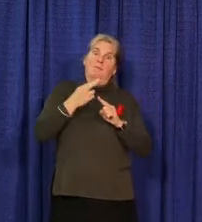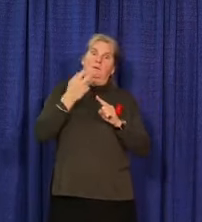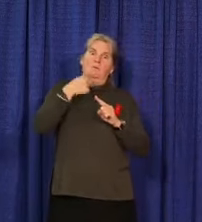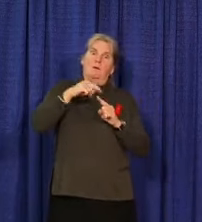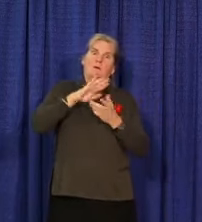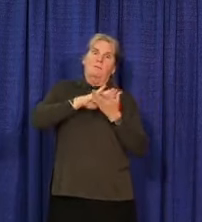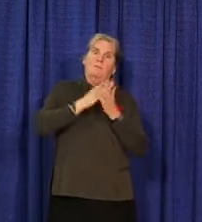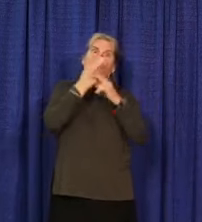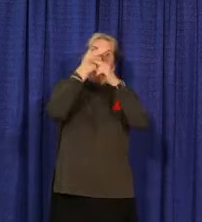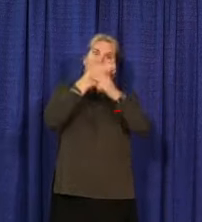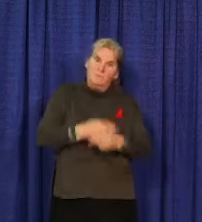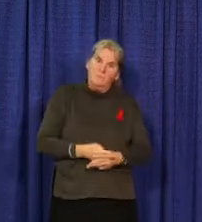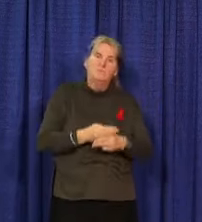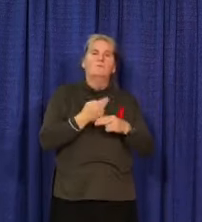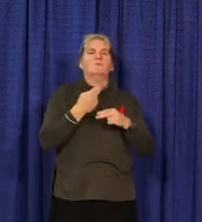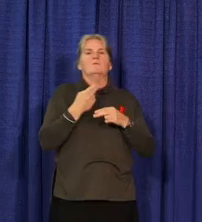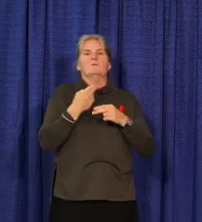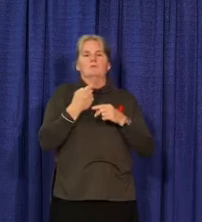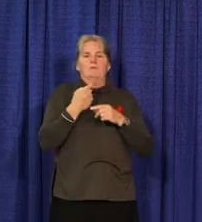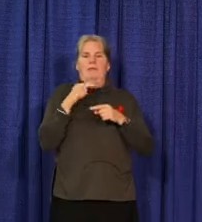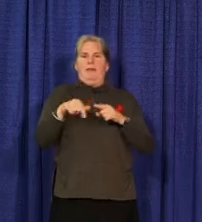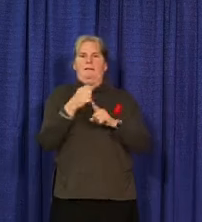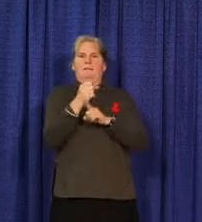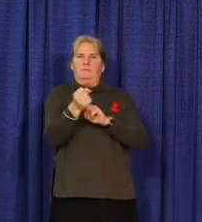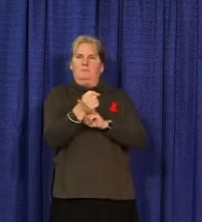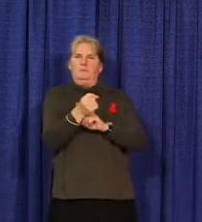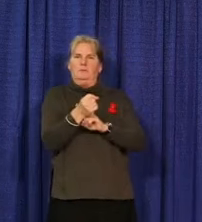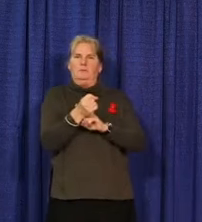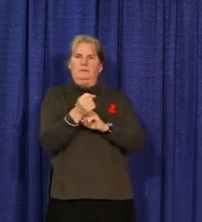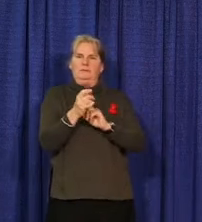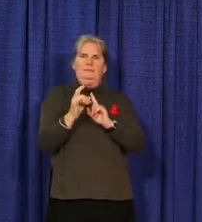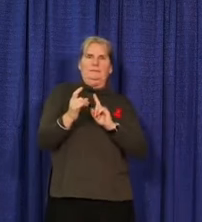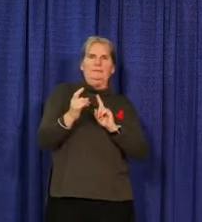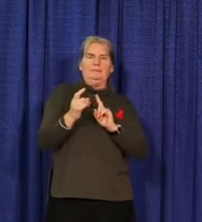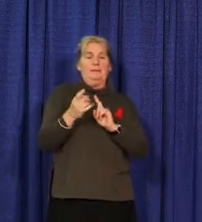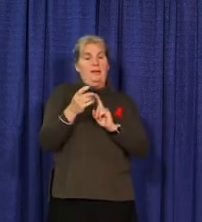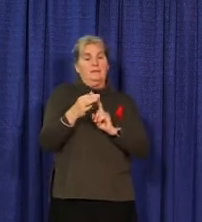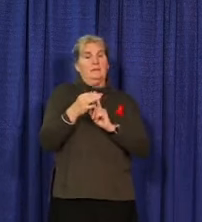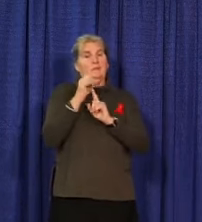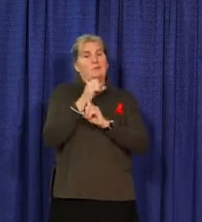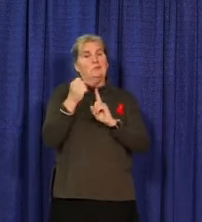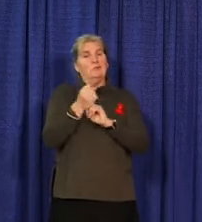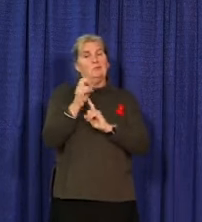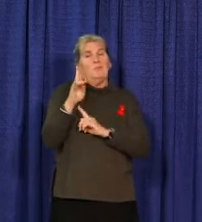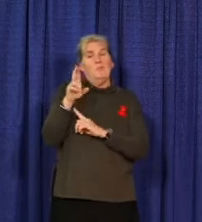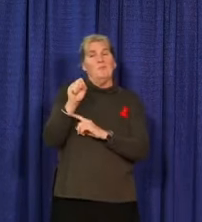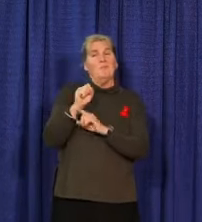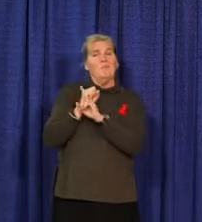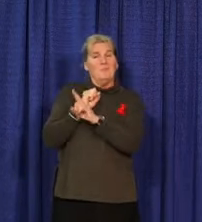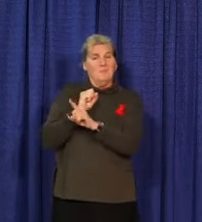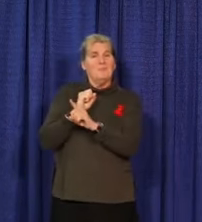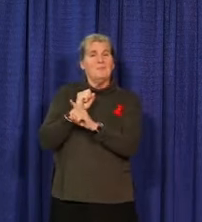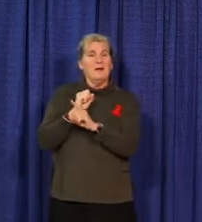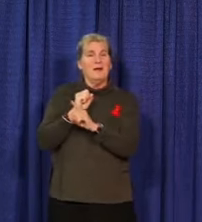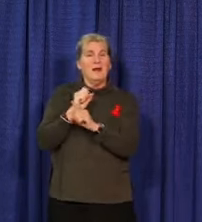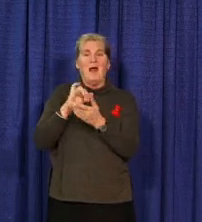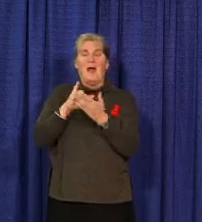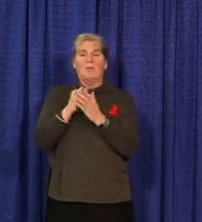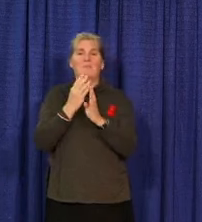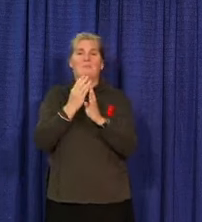to use and to get used to. Again, the main principle especially for the buses is going to be the way that people